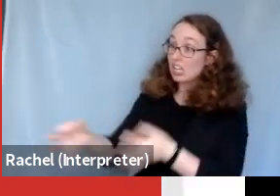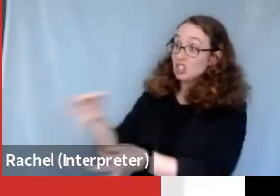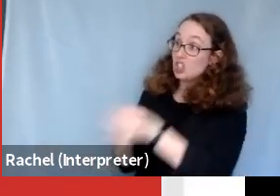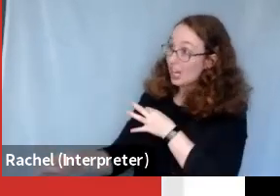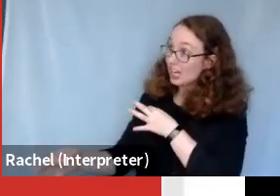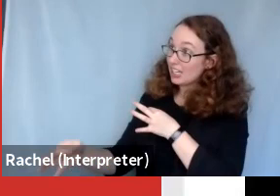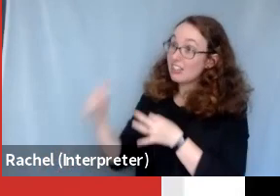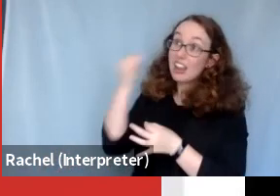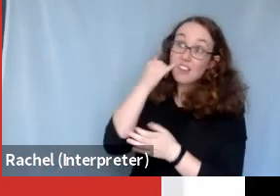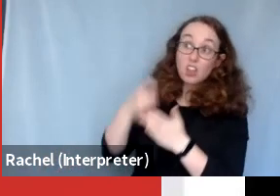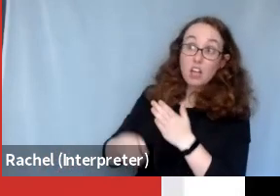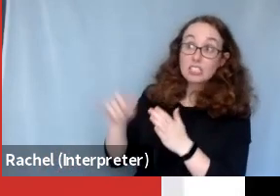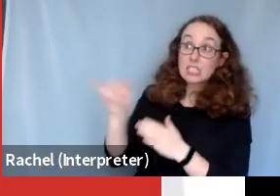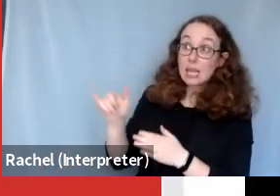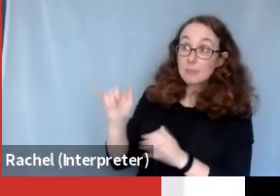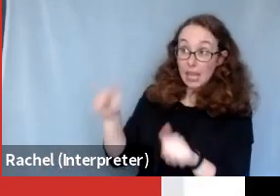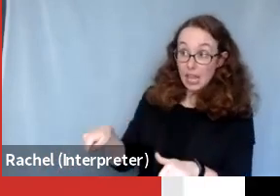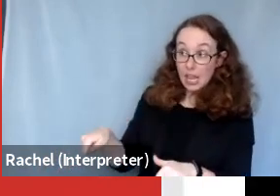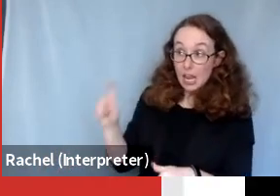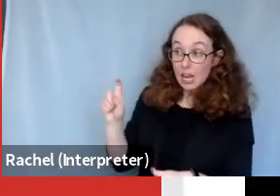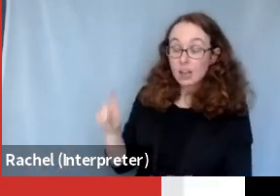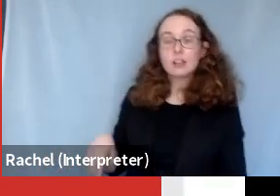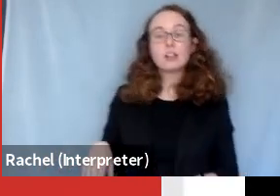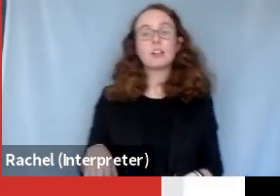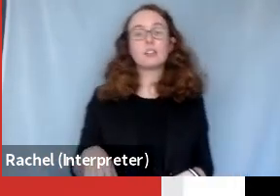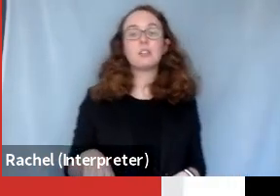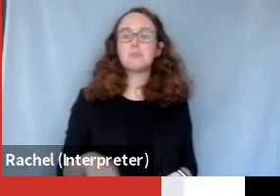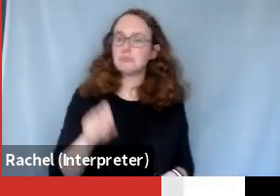Yeah, I mean even if they're not the same we can we can flip-flop them.